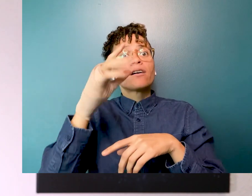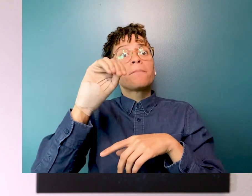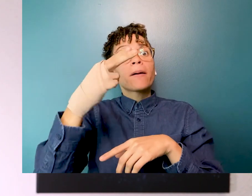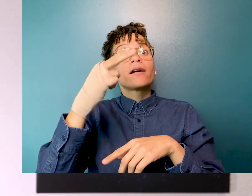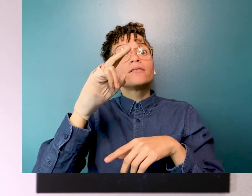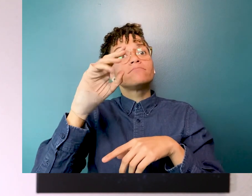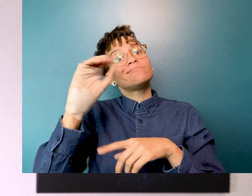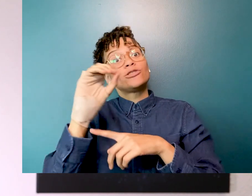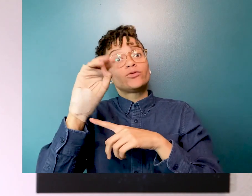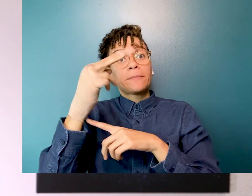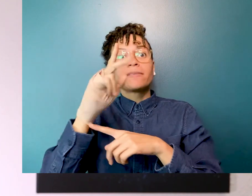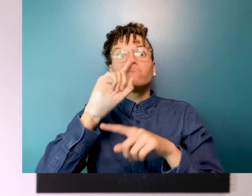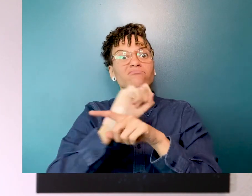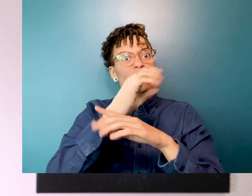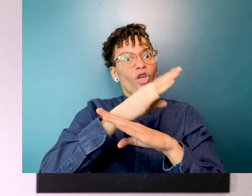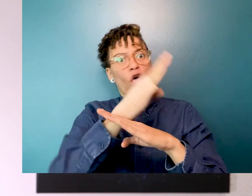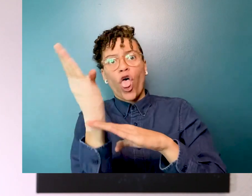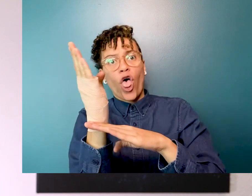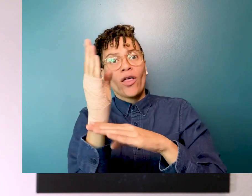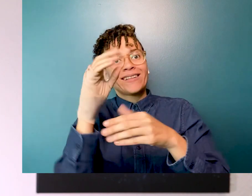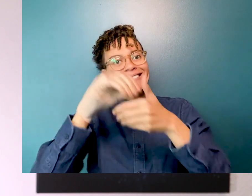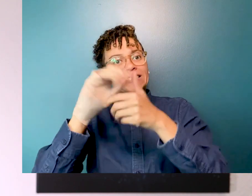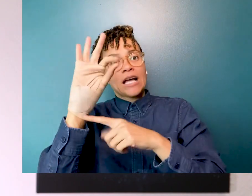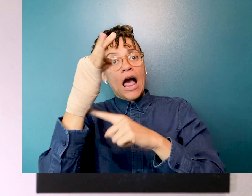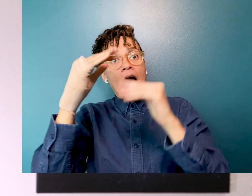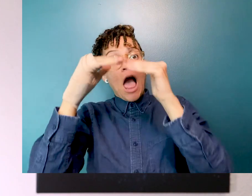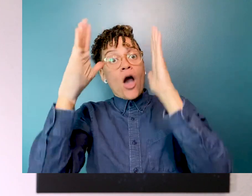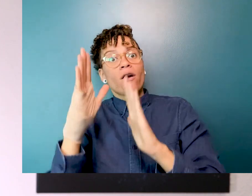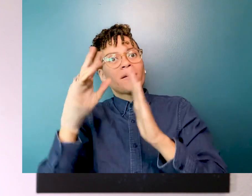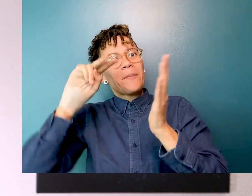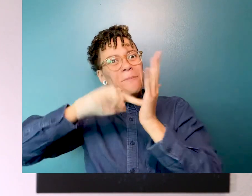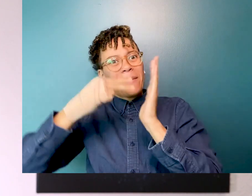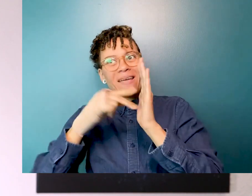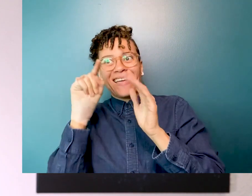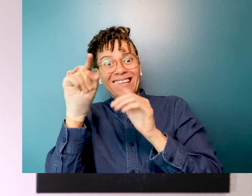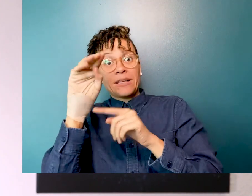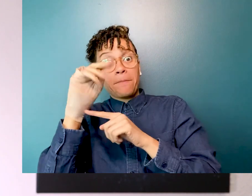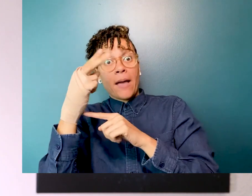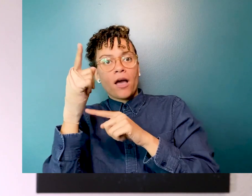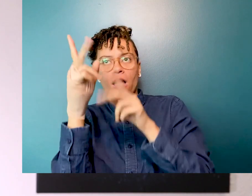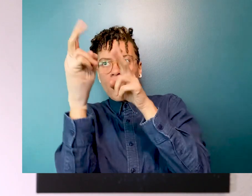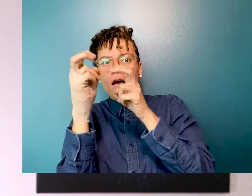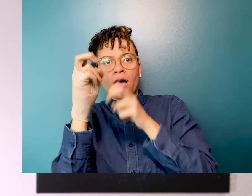into whatever whole sign house it falls. So if the degree of the Midheaven falls in the ninth whole sign house, then it's going